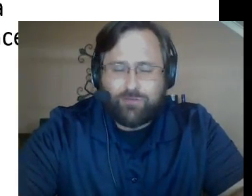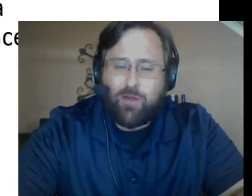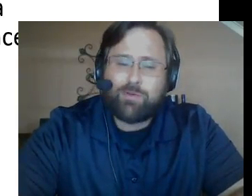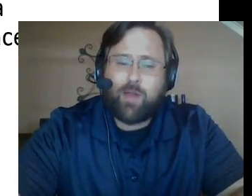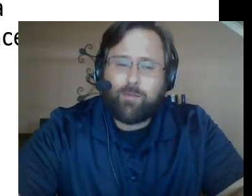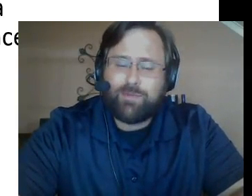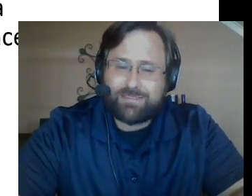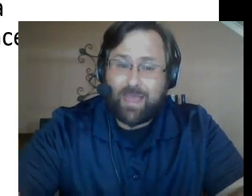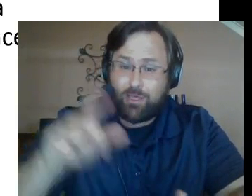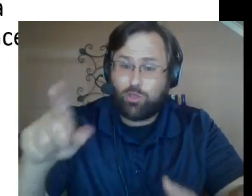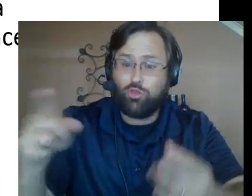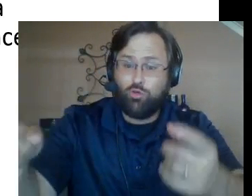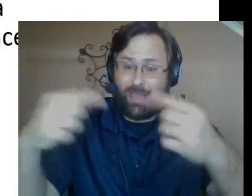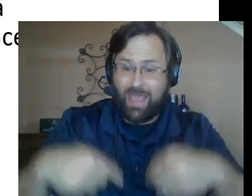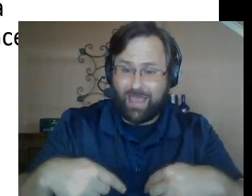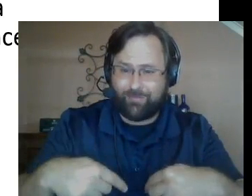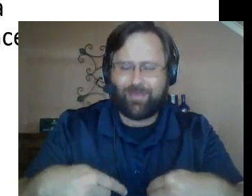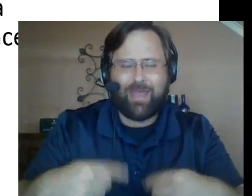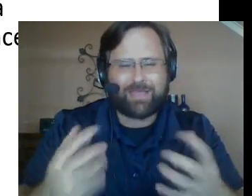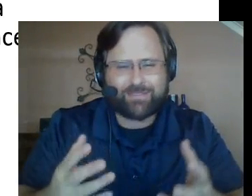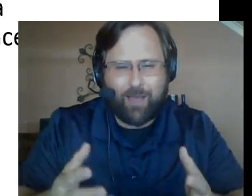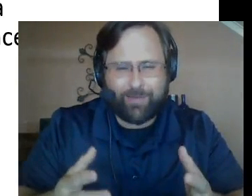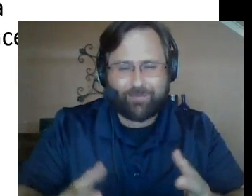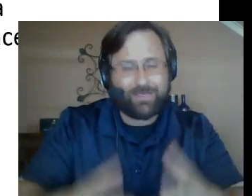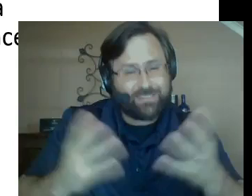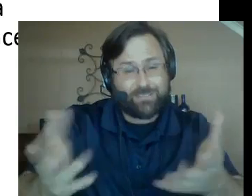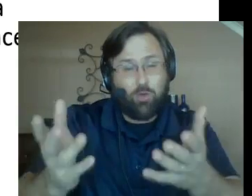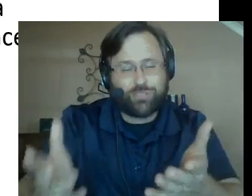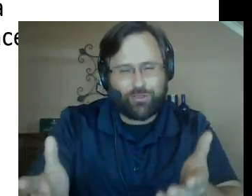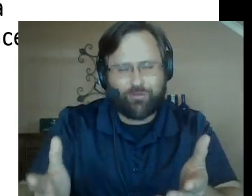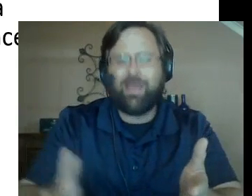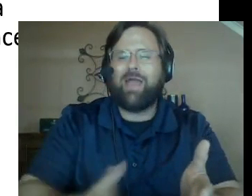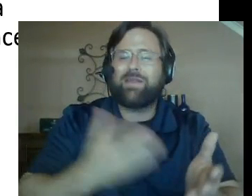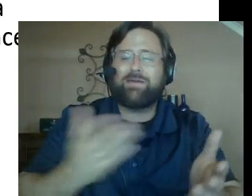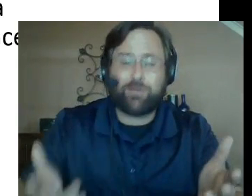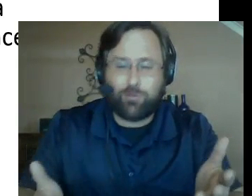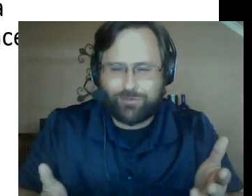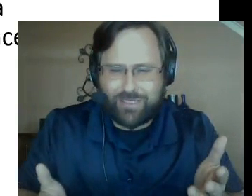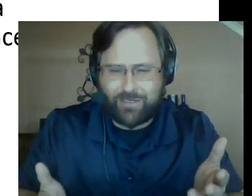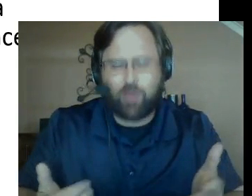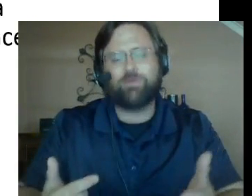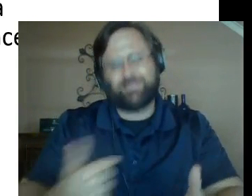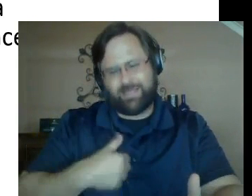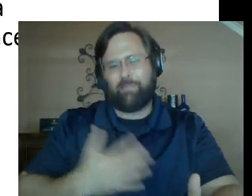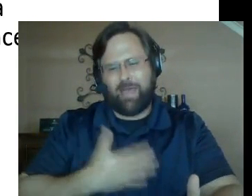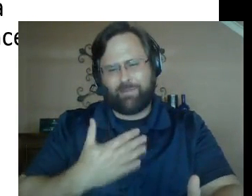so therefore i would probably say you came as a topic because it's known to you and then I'll tell you what you didn't know which is that I'm happy